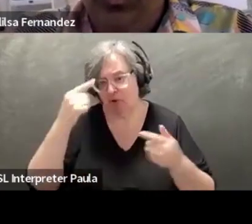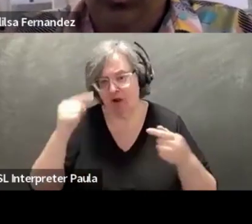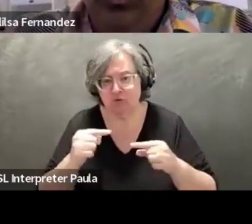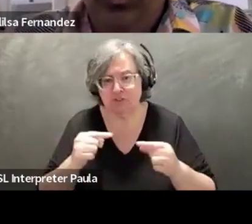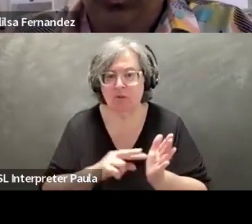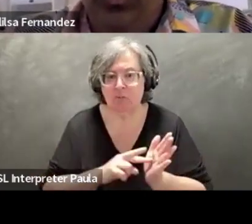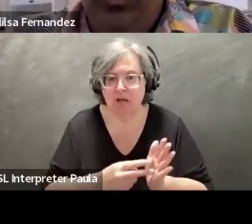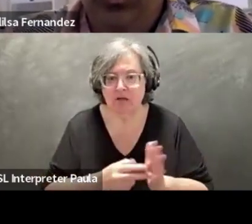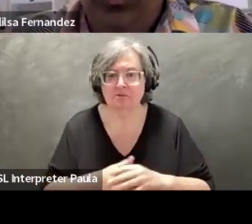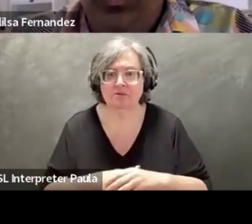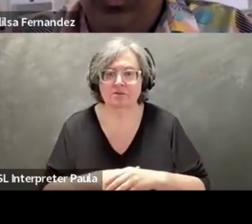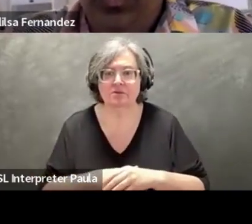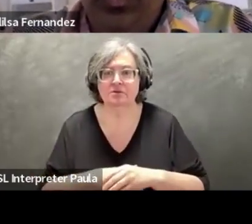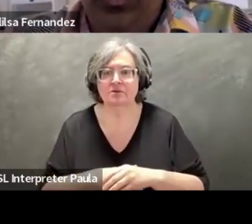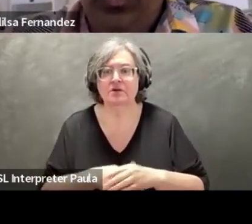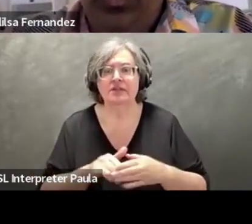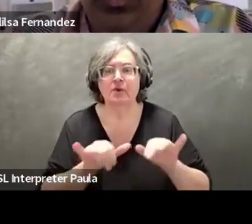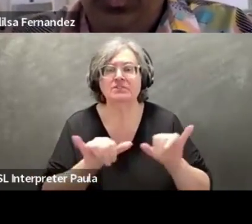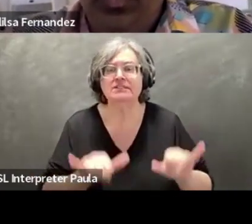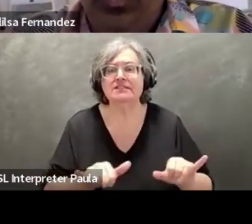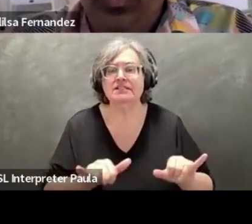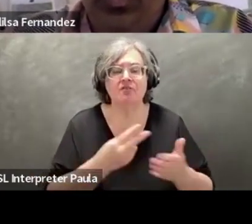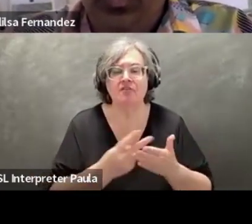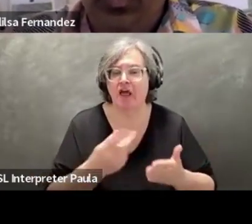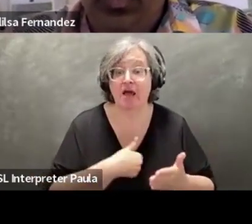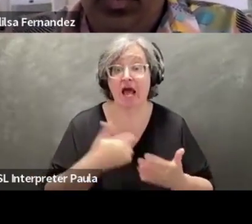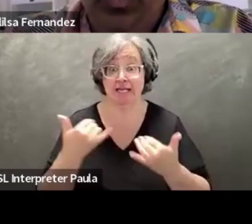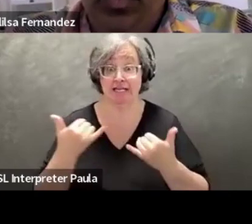was the system failing me. This version of myself is when the